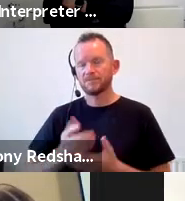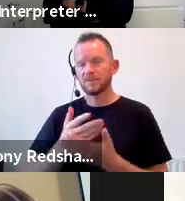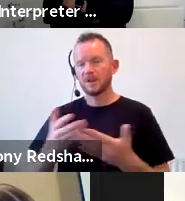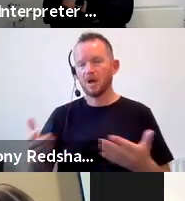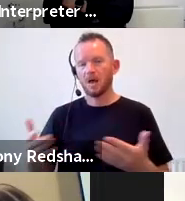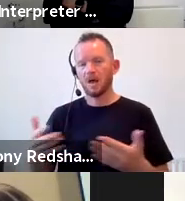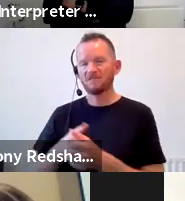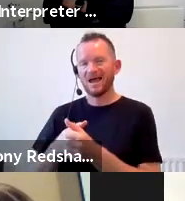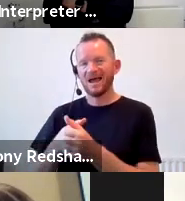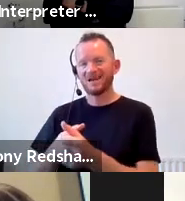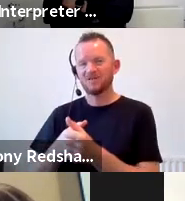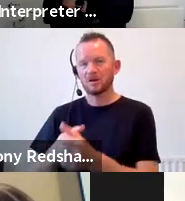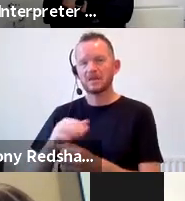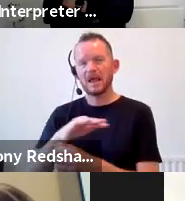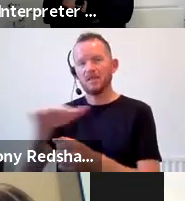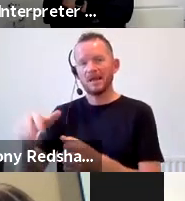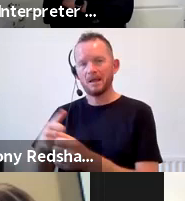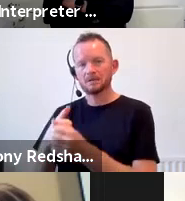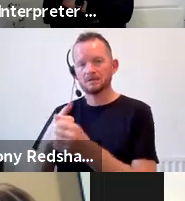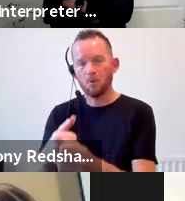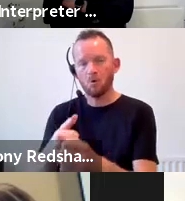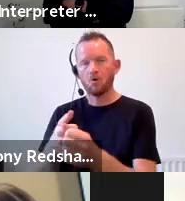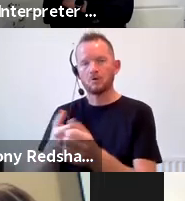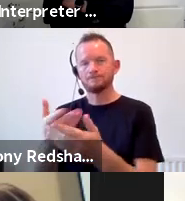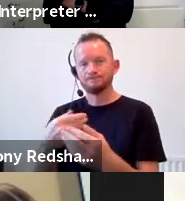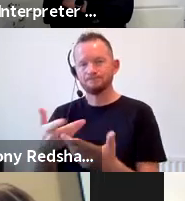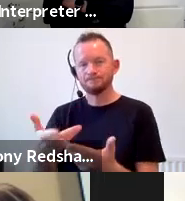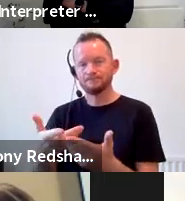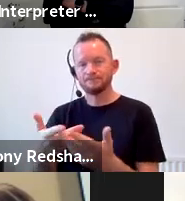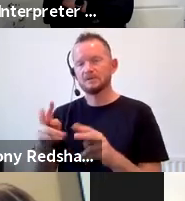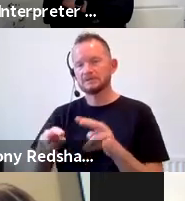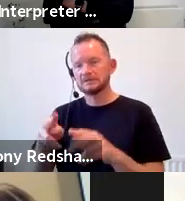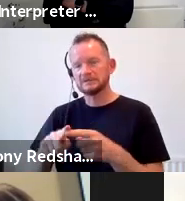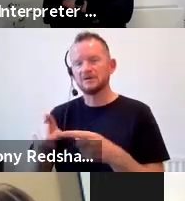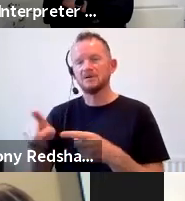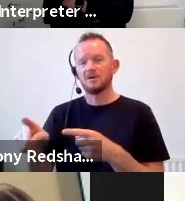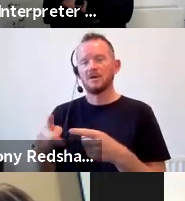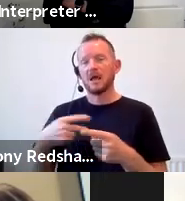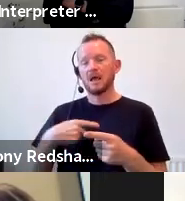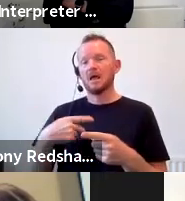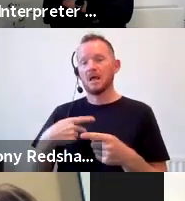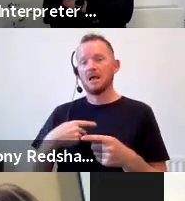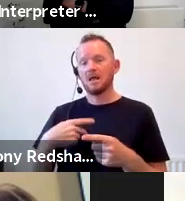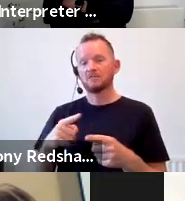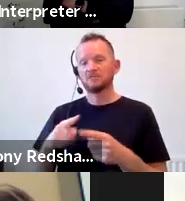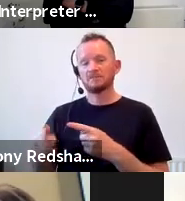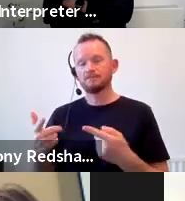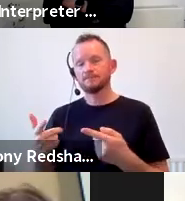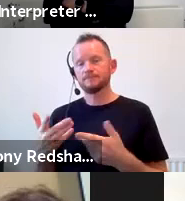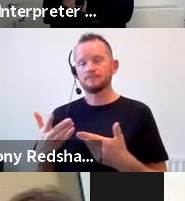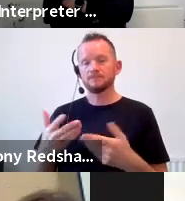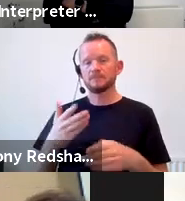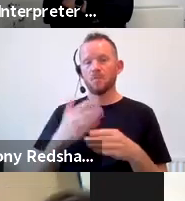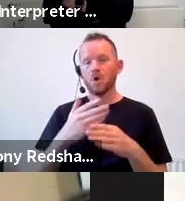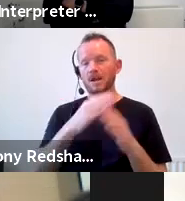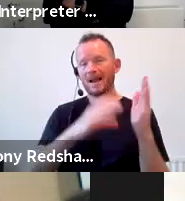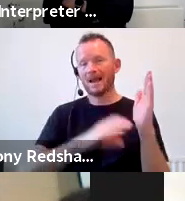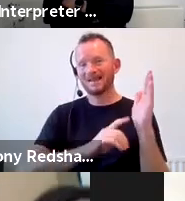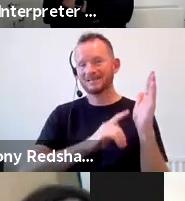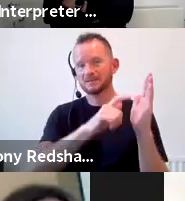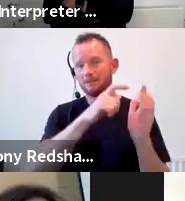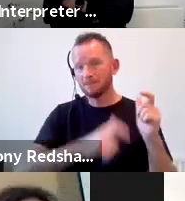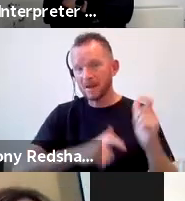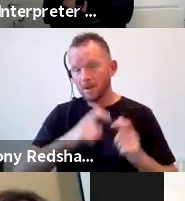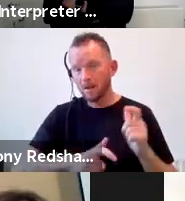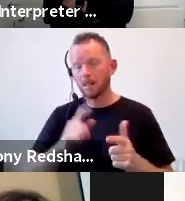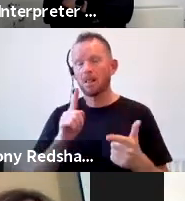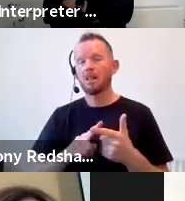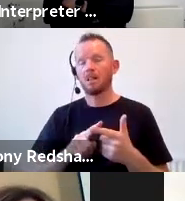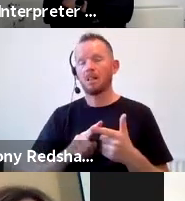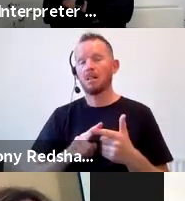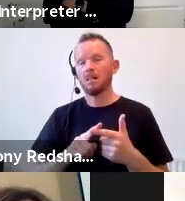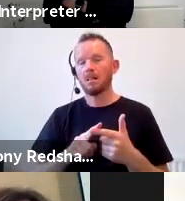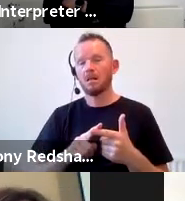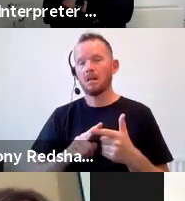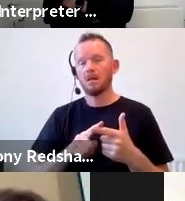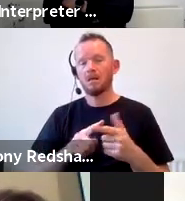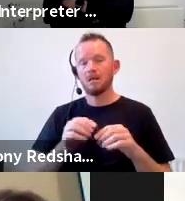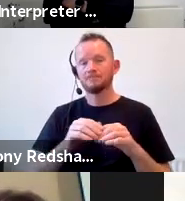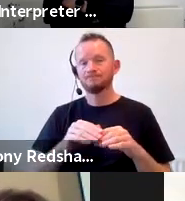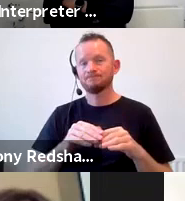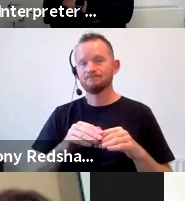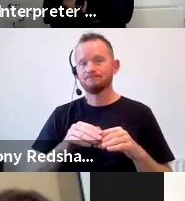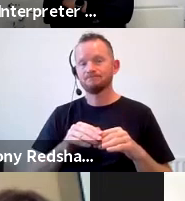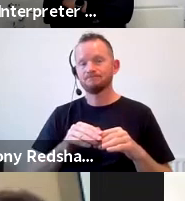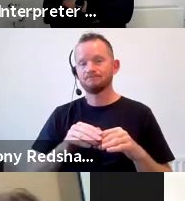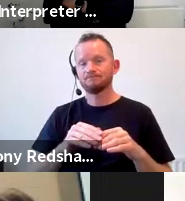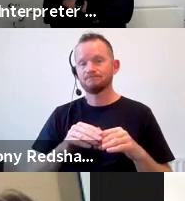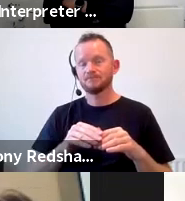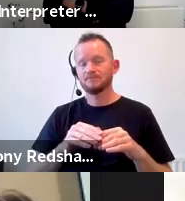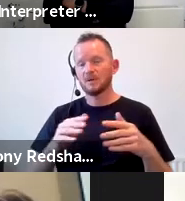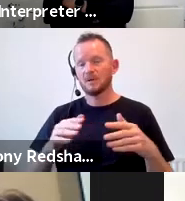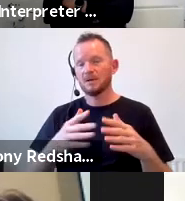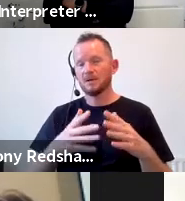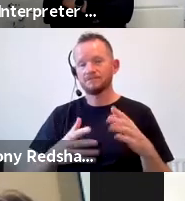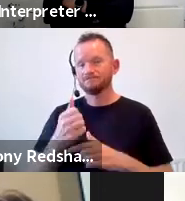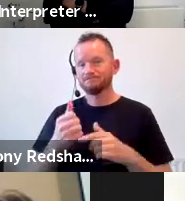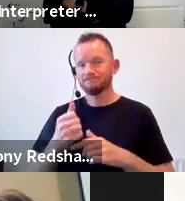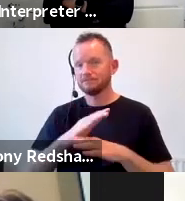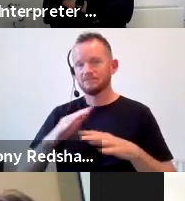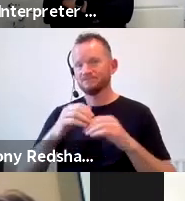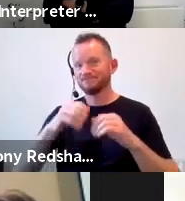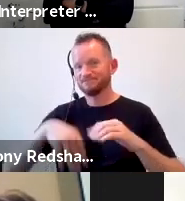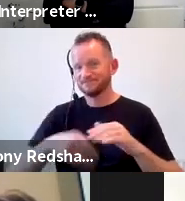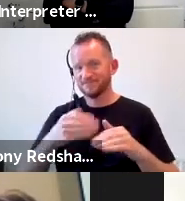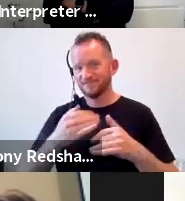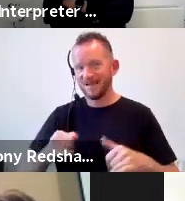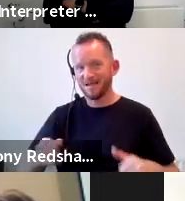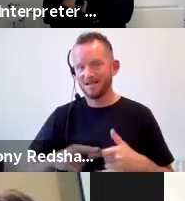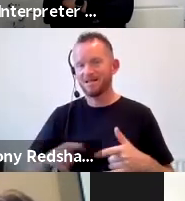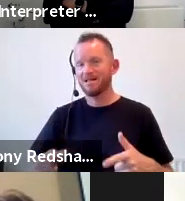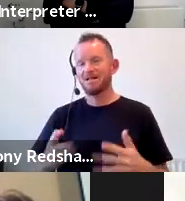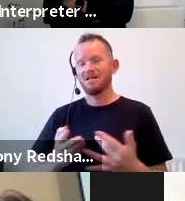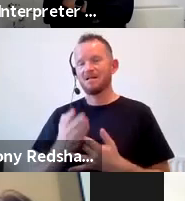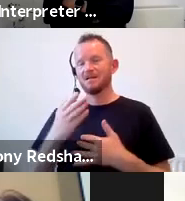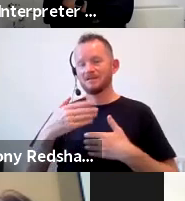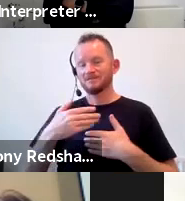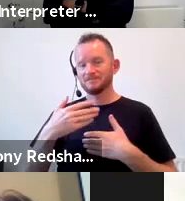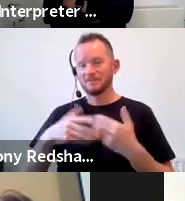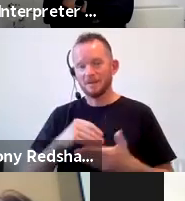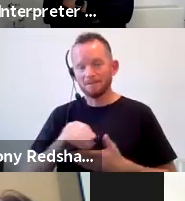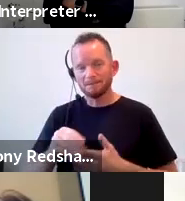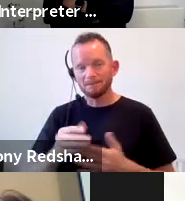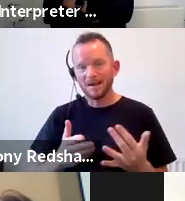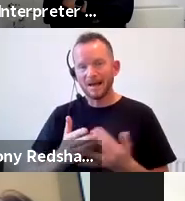There's not a lot of advocates out there, so it sends the something I've tried to do is working class people send soon fall through the cracks in that process, because he can't pay to access.